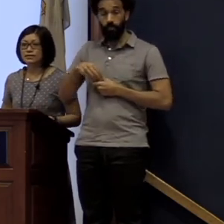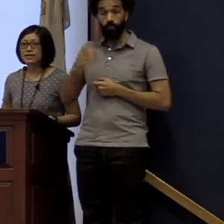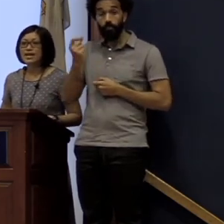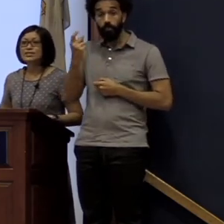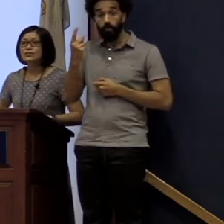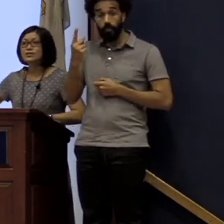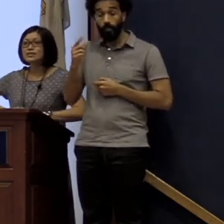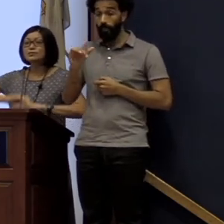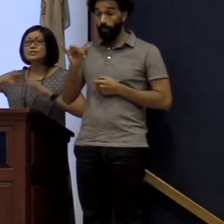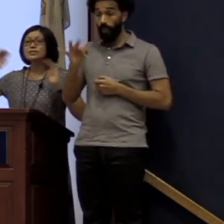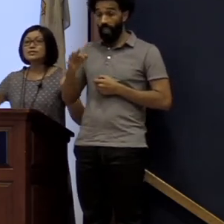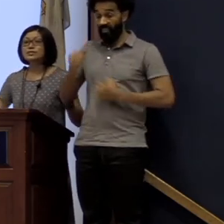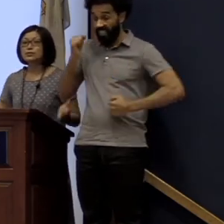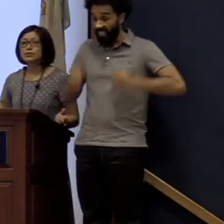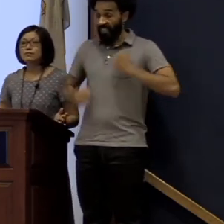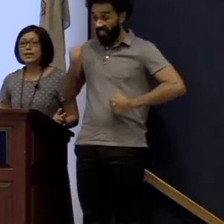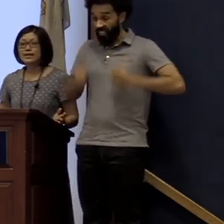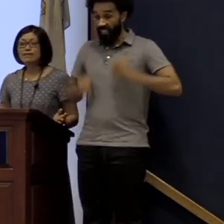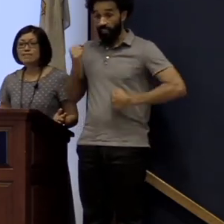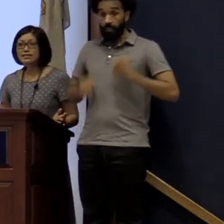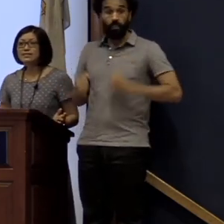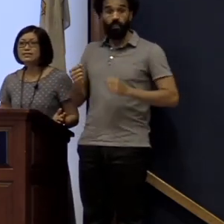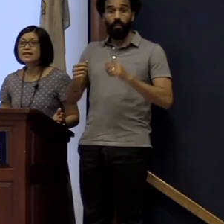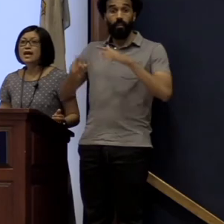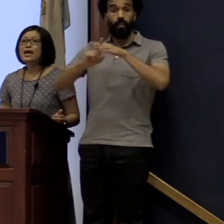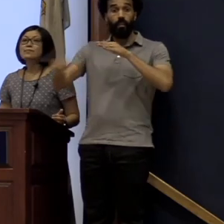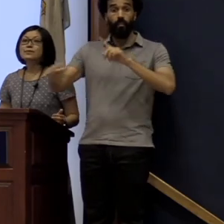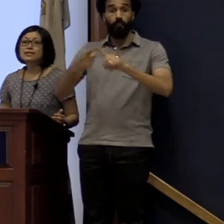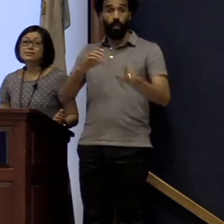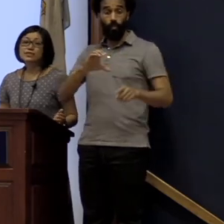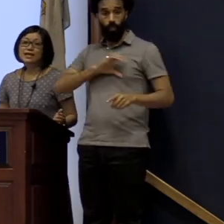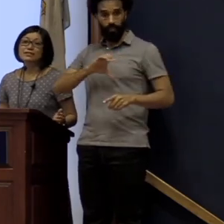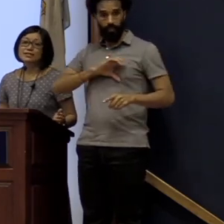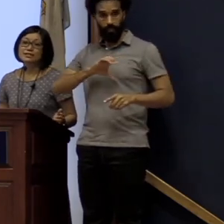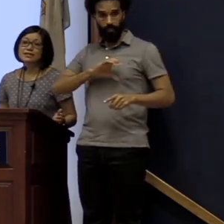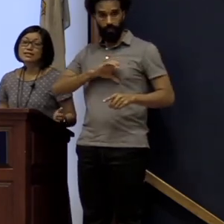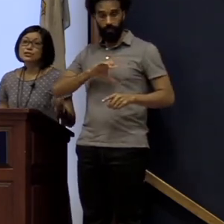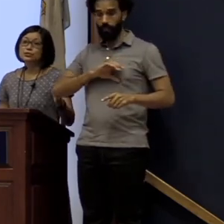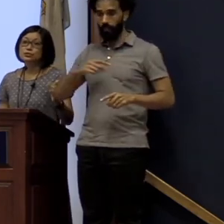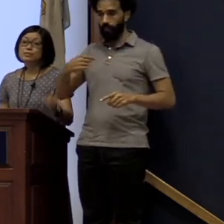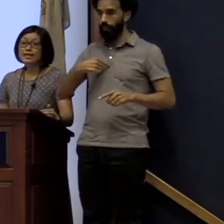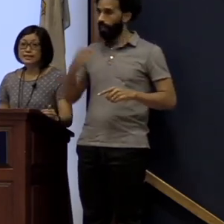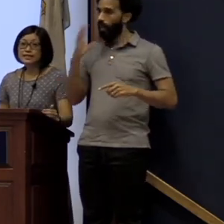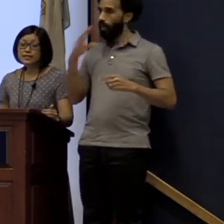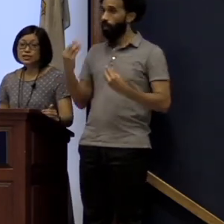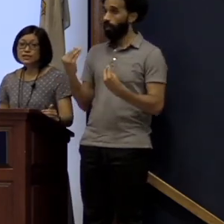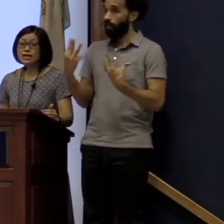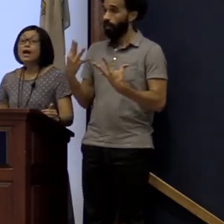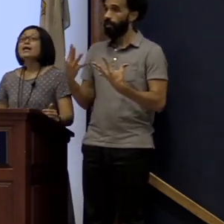So this was in a discourse of black life matters and police brutality to black teenagers I